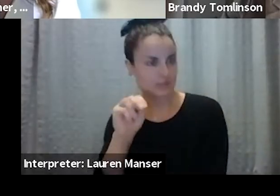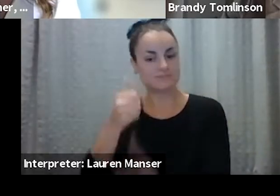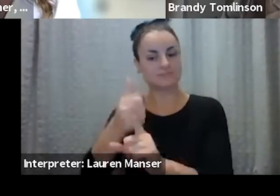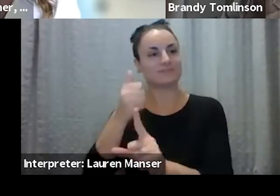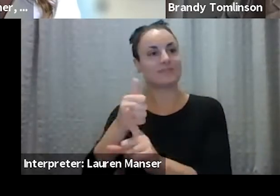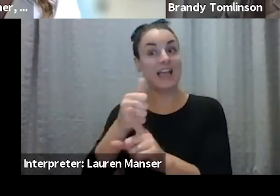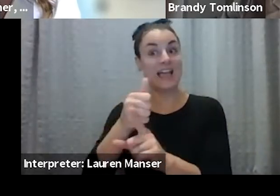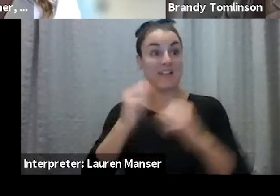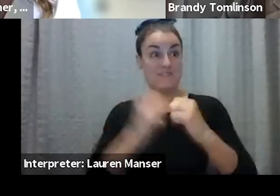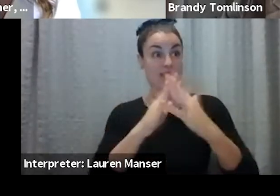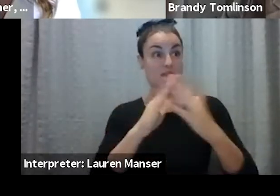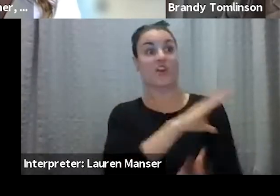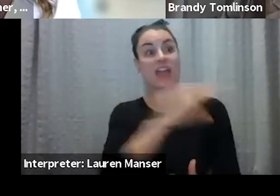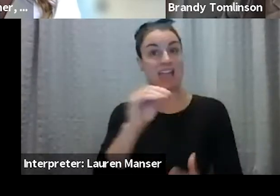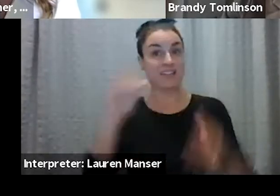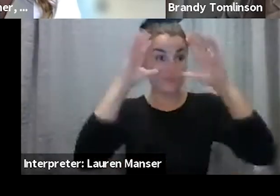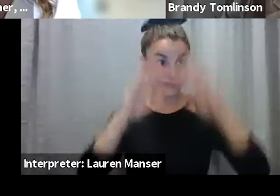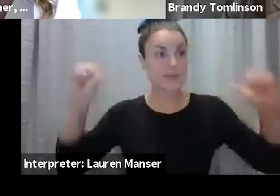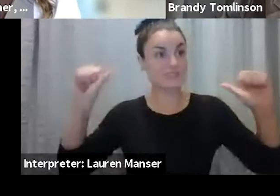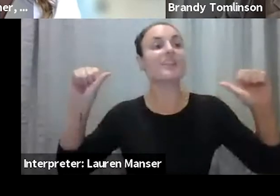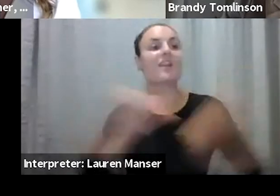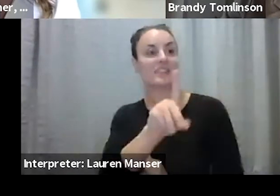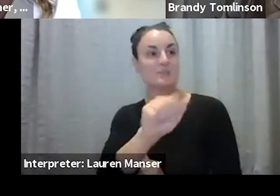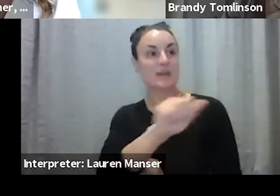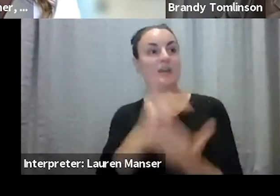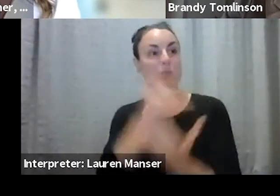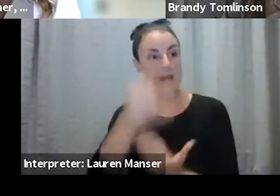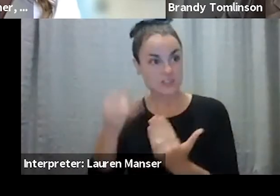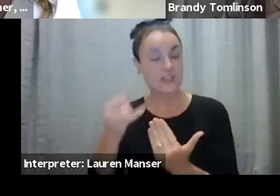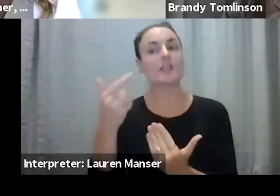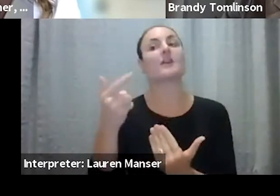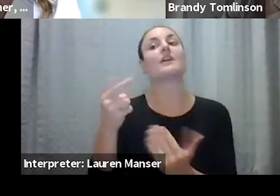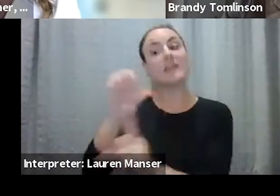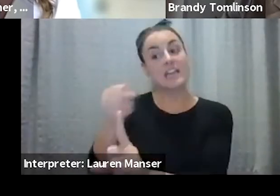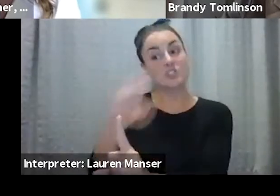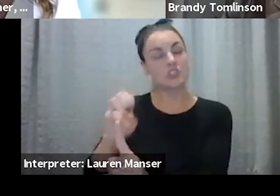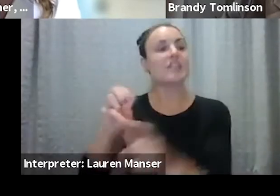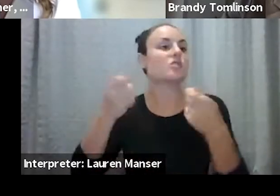which is committed to increasing the participation and representation of black and brown women